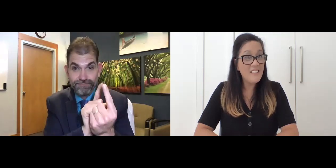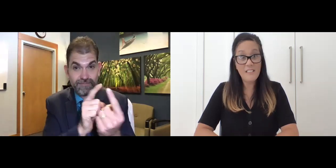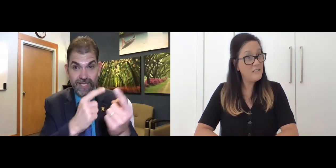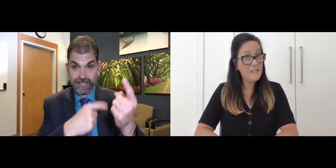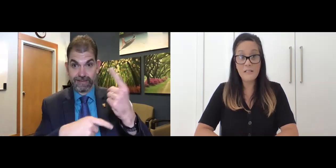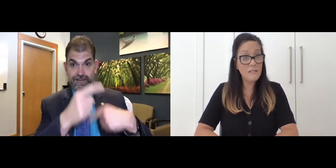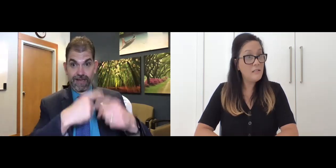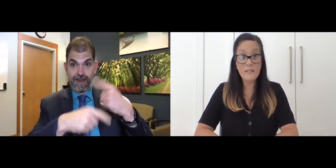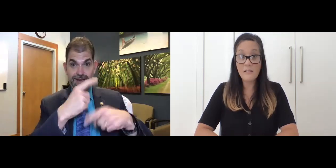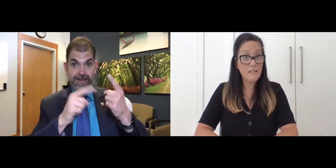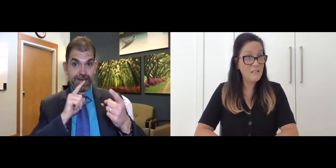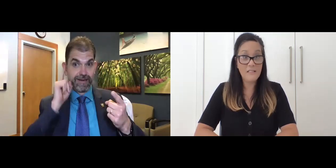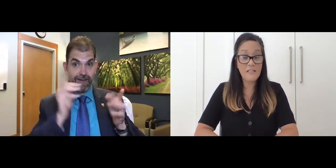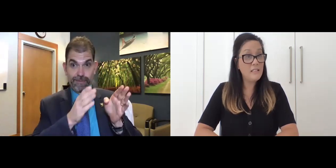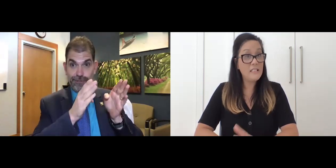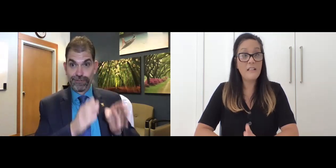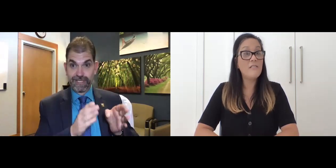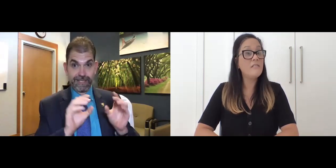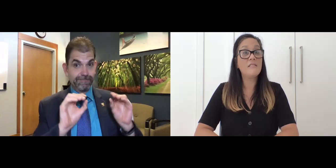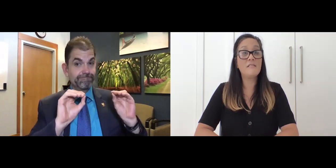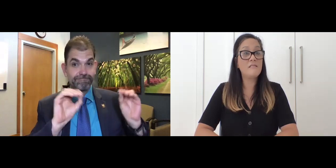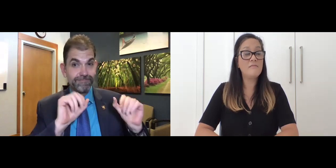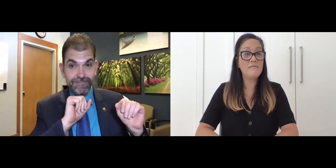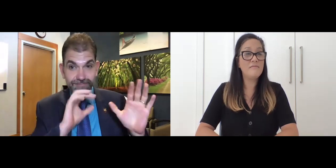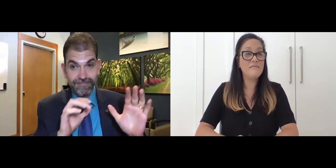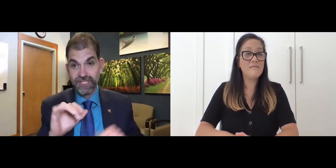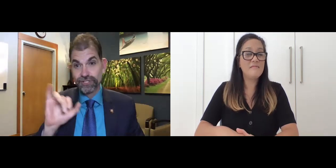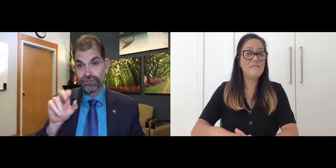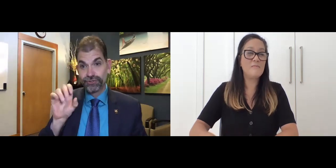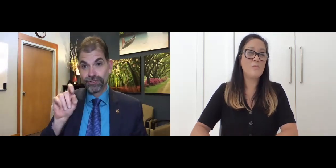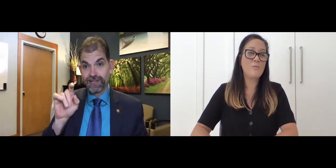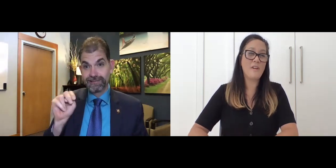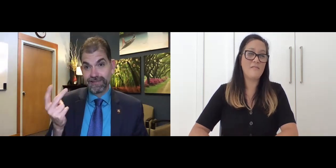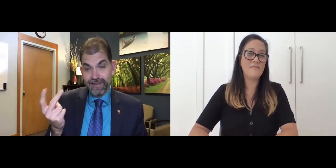any signing deaf people. I had never met a signing deaf person.